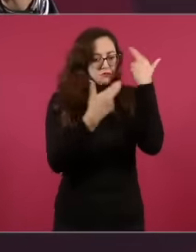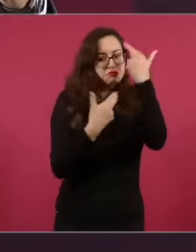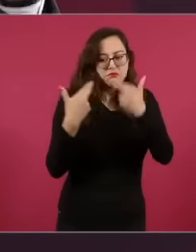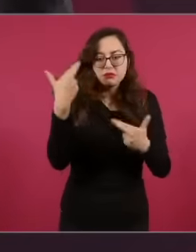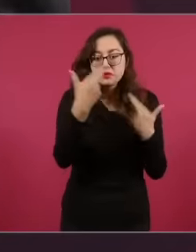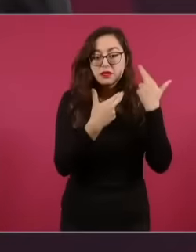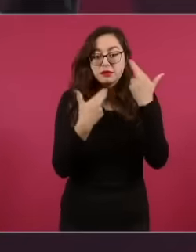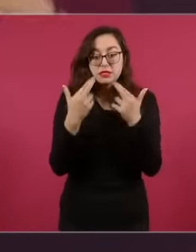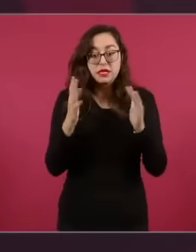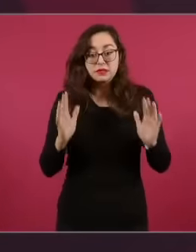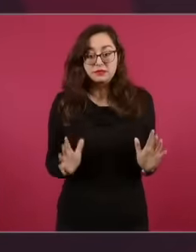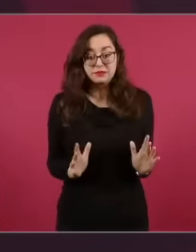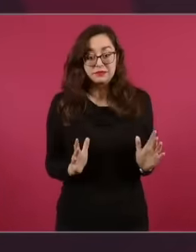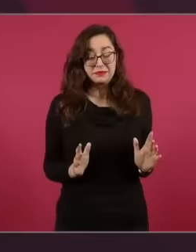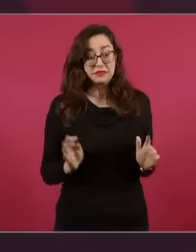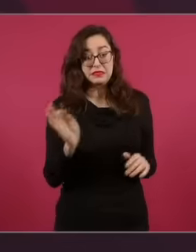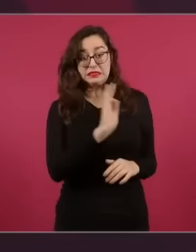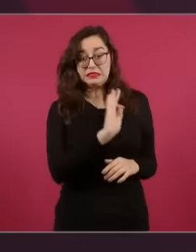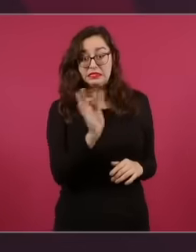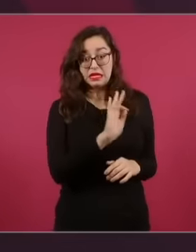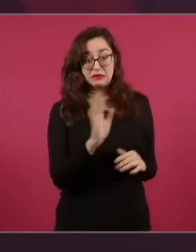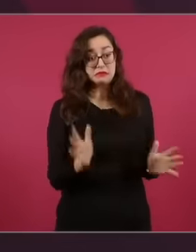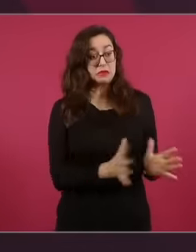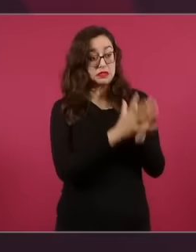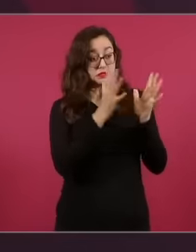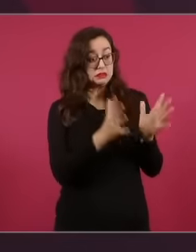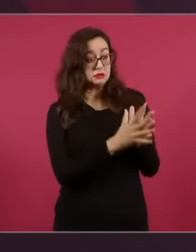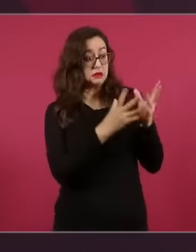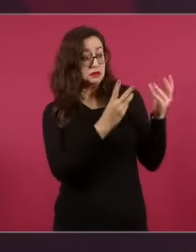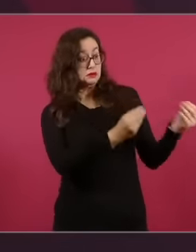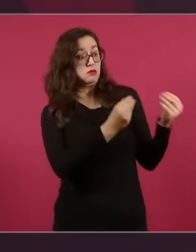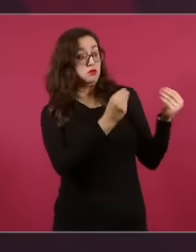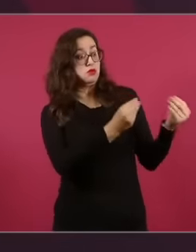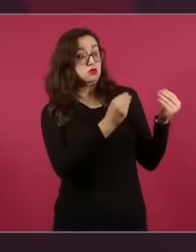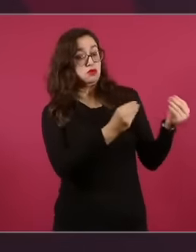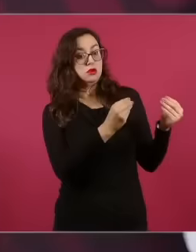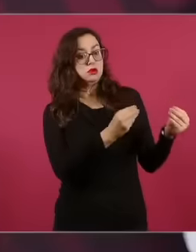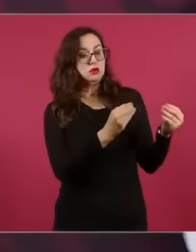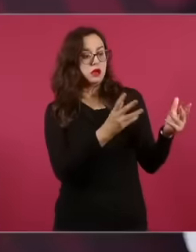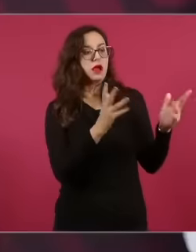And if there are many, a